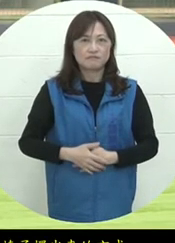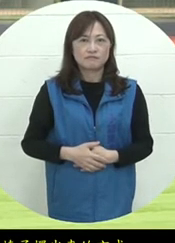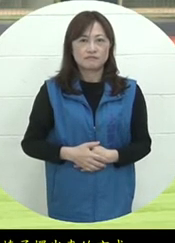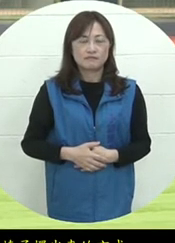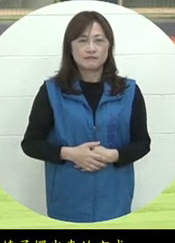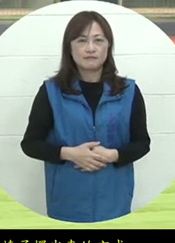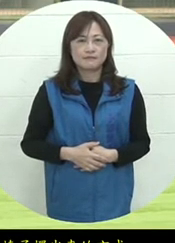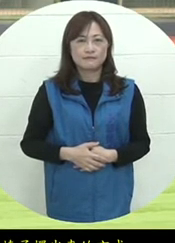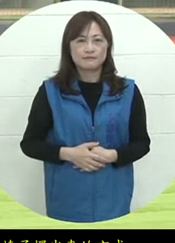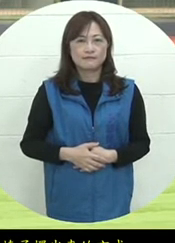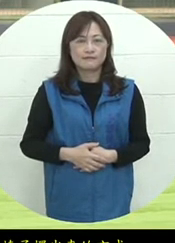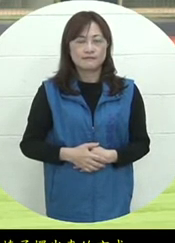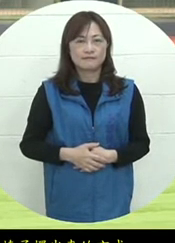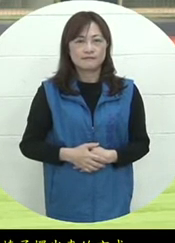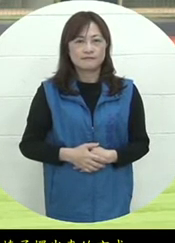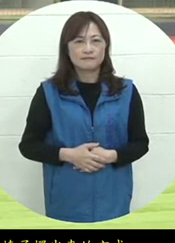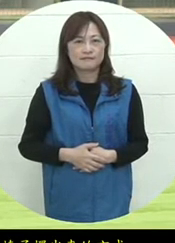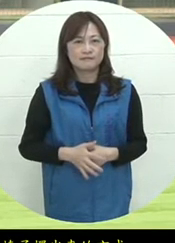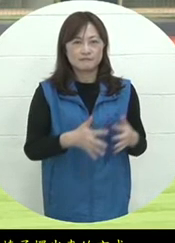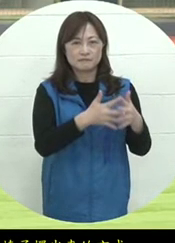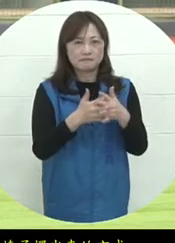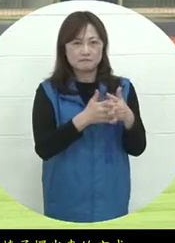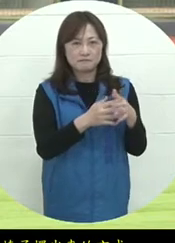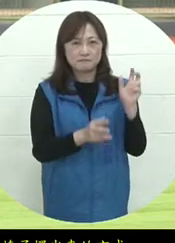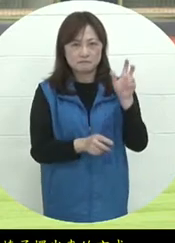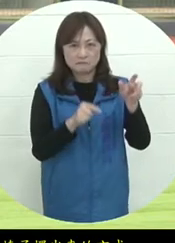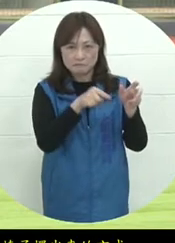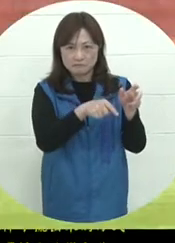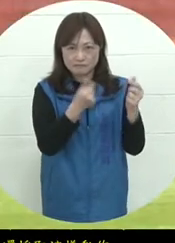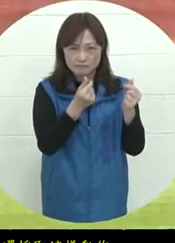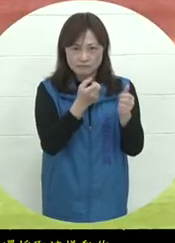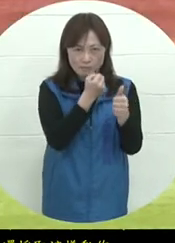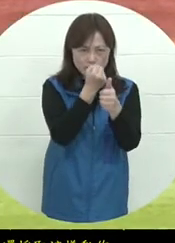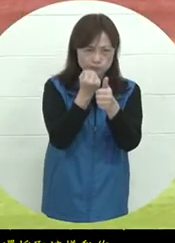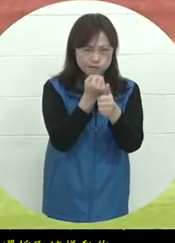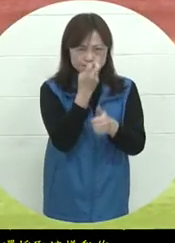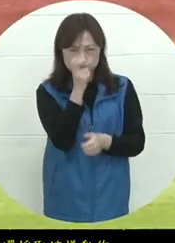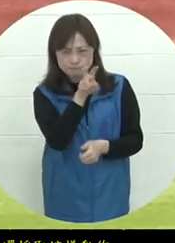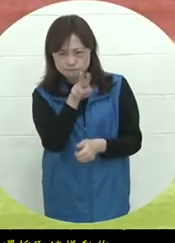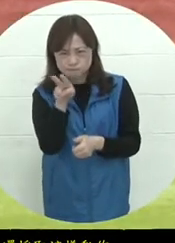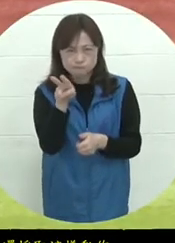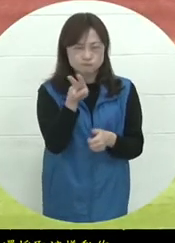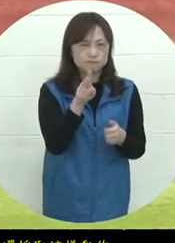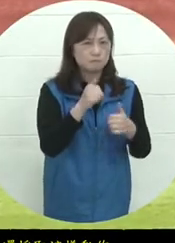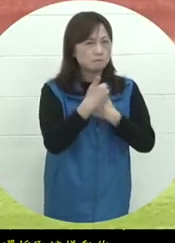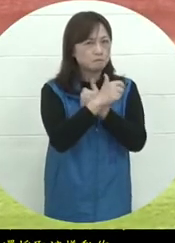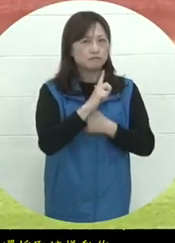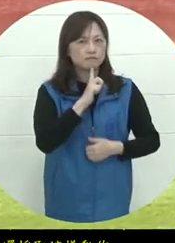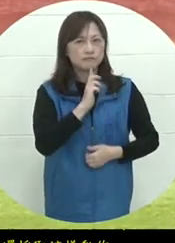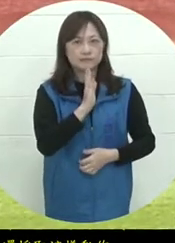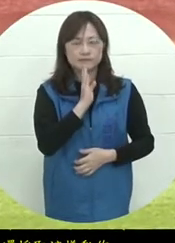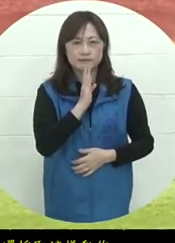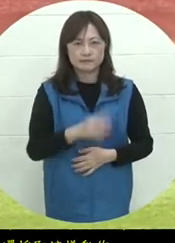. It can be seen that NSON is quite experienced in guarding runners . After there is someone on base, the rhythm of his stoppage time